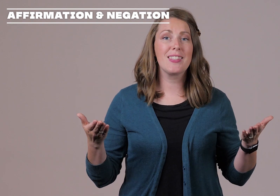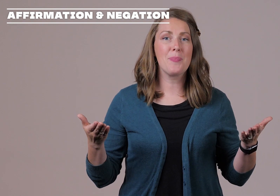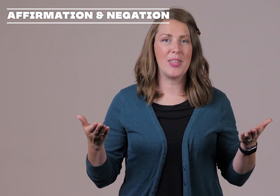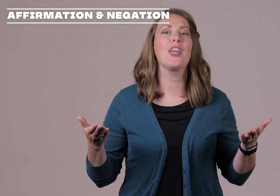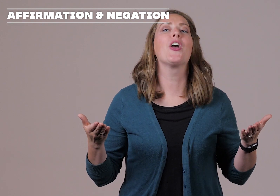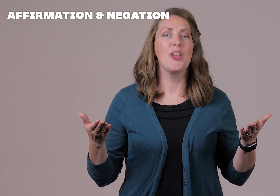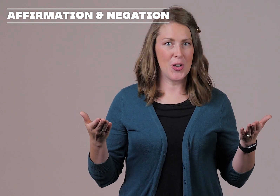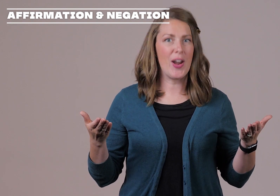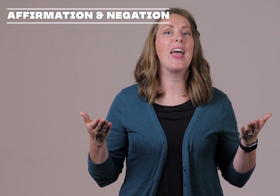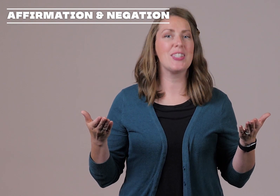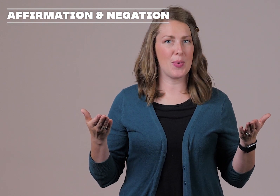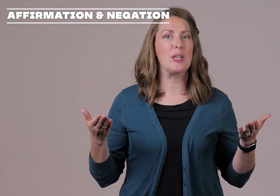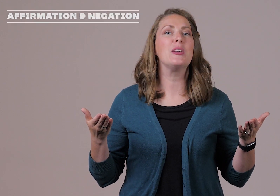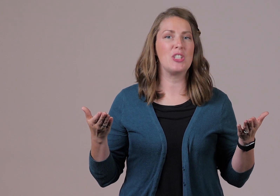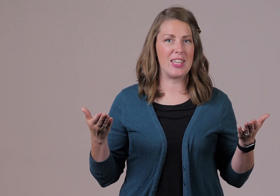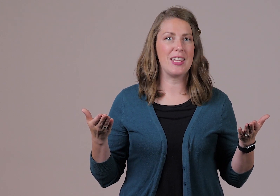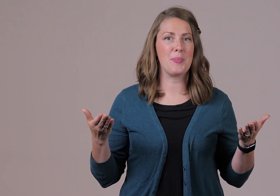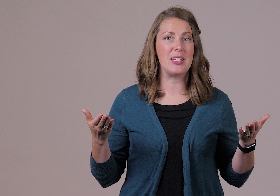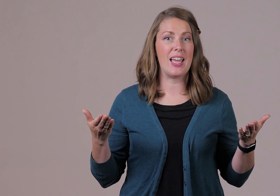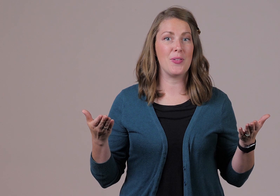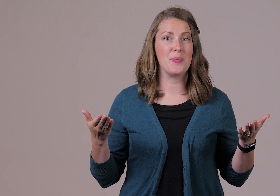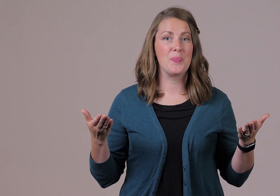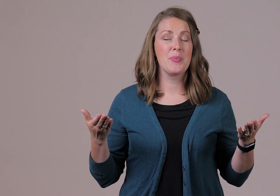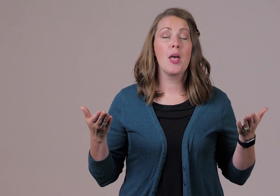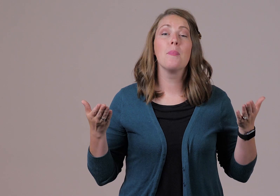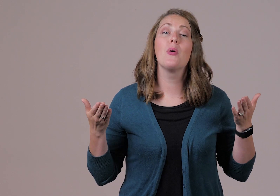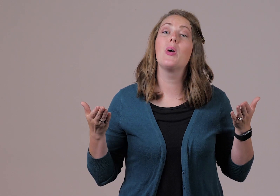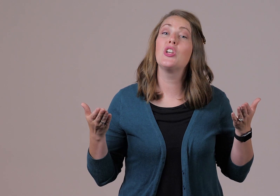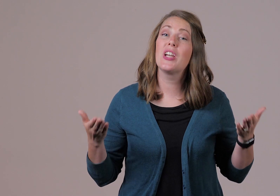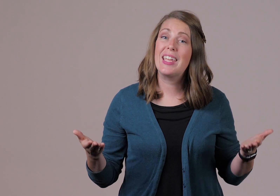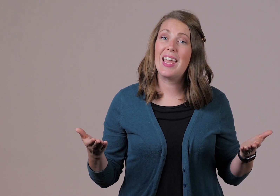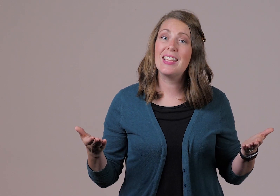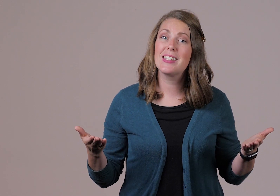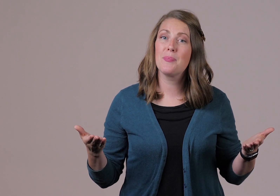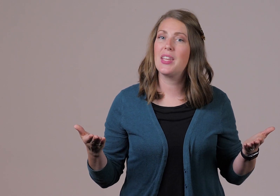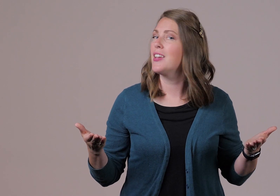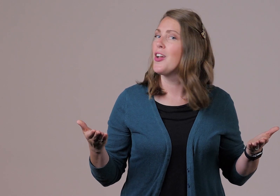something your head is going to be shaking up and down but when you're negating something